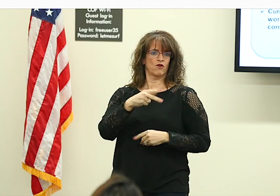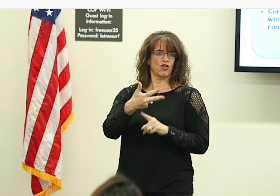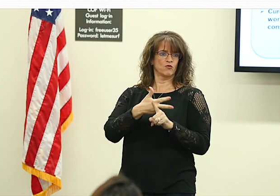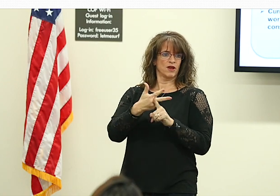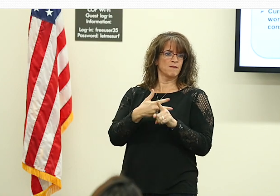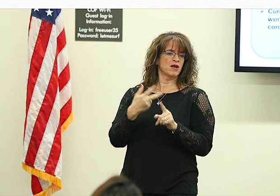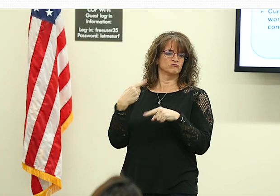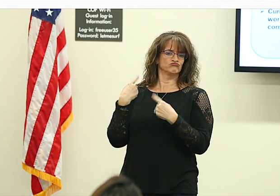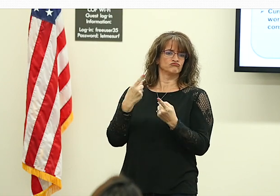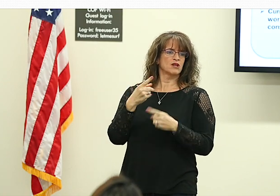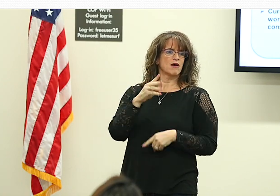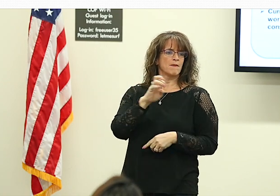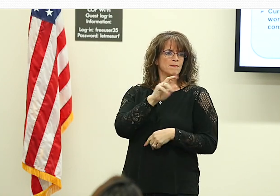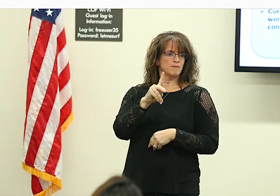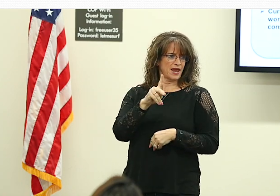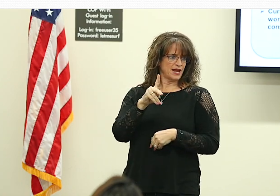and the donor gift fund letter.